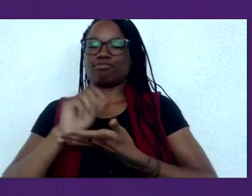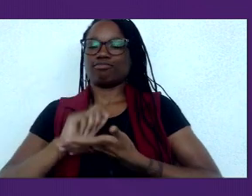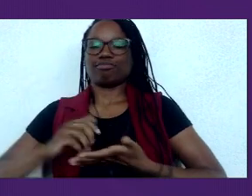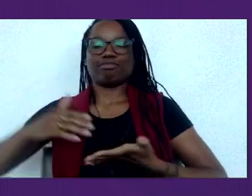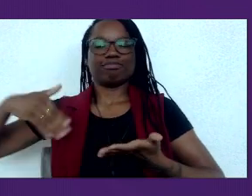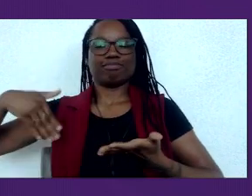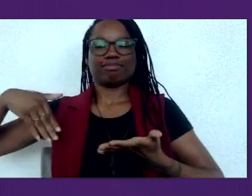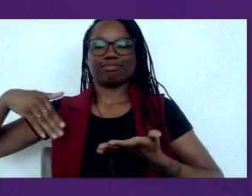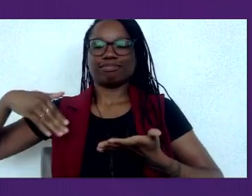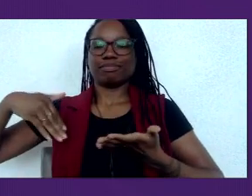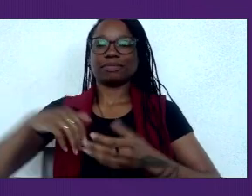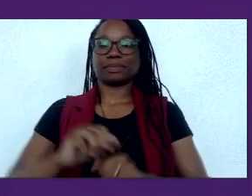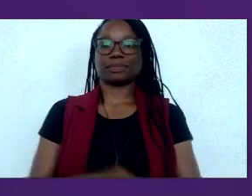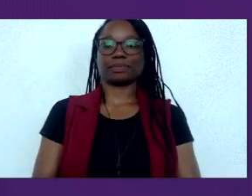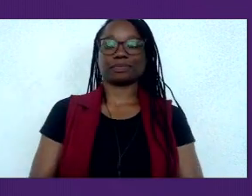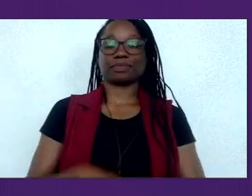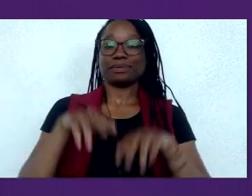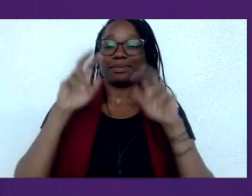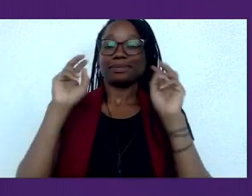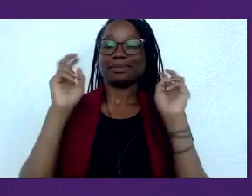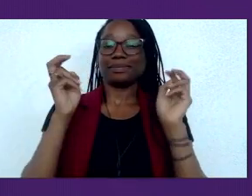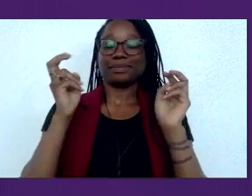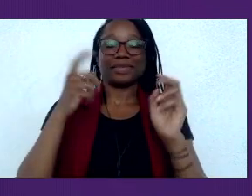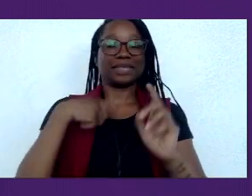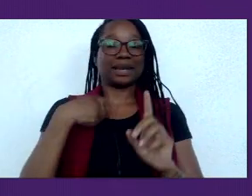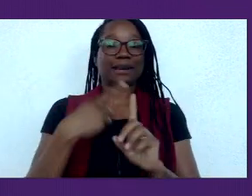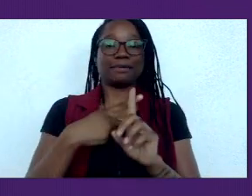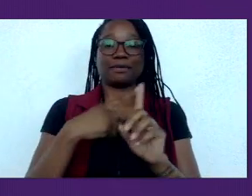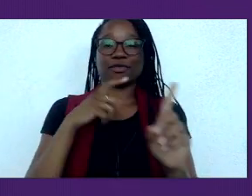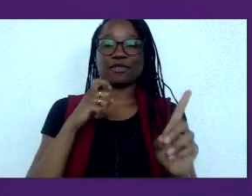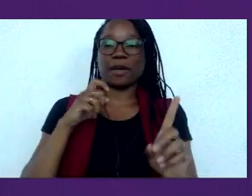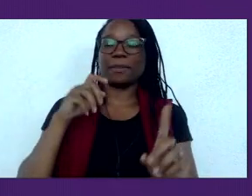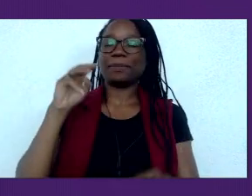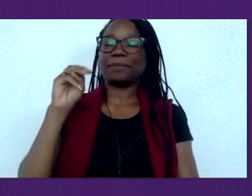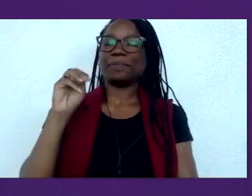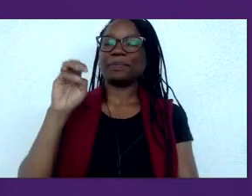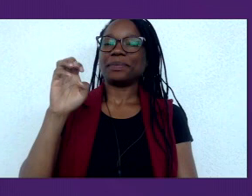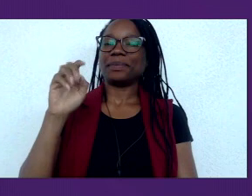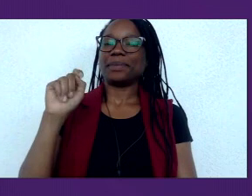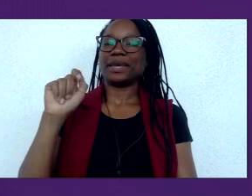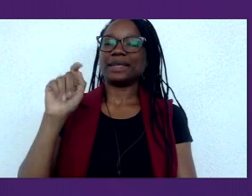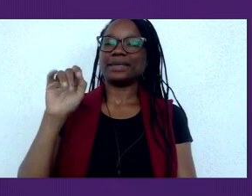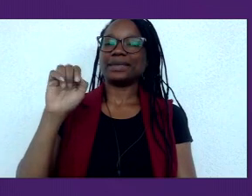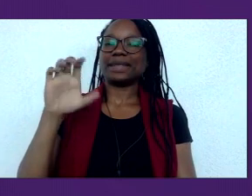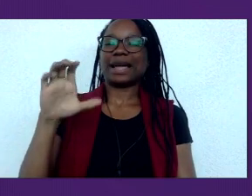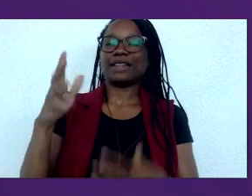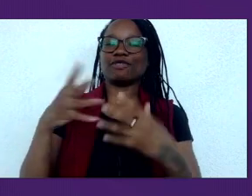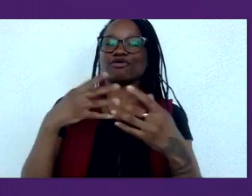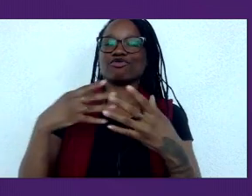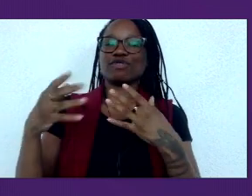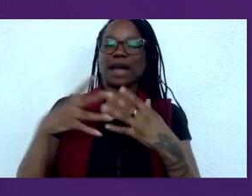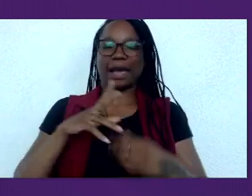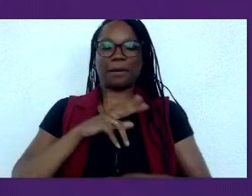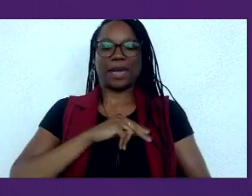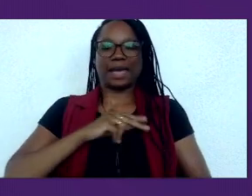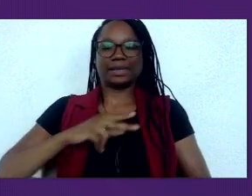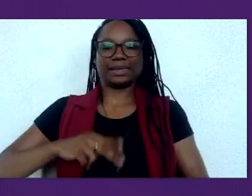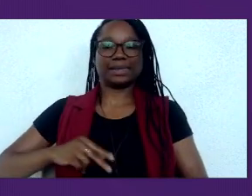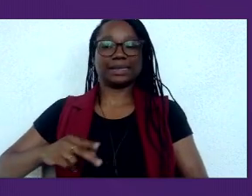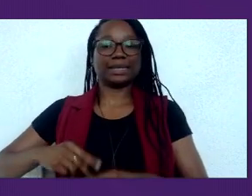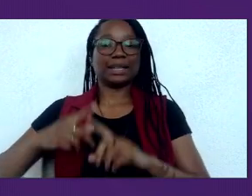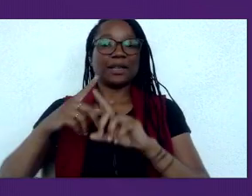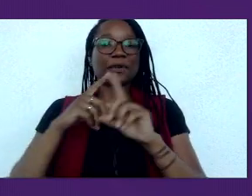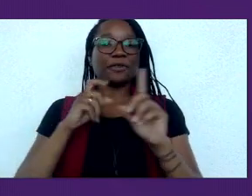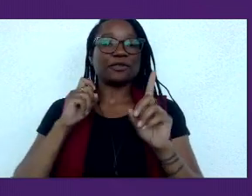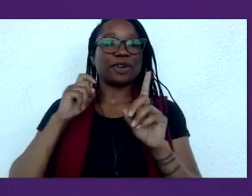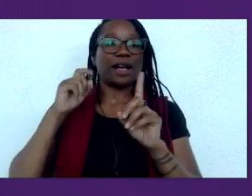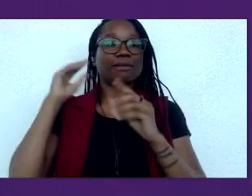"I am from metallic gray safety pins, from sable scarf caps and picturesque hijabs.